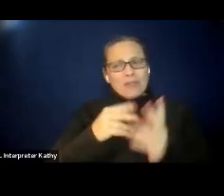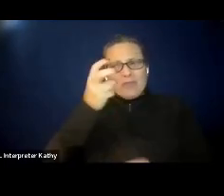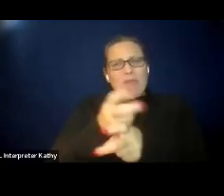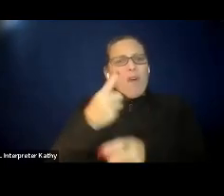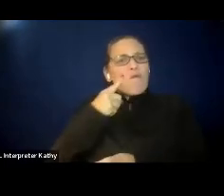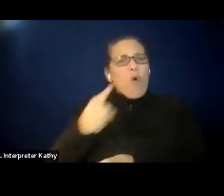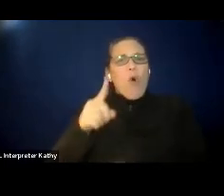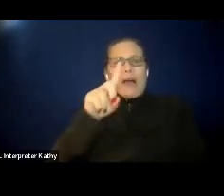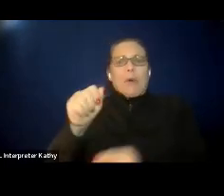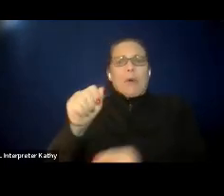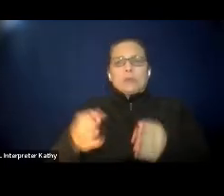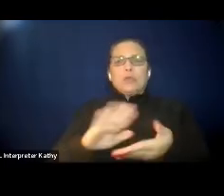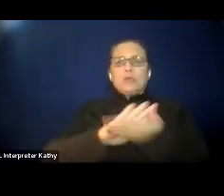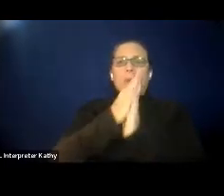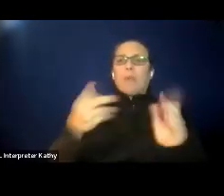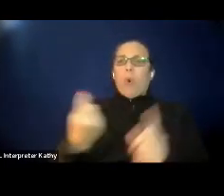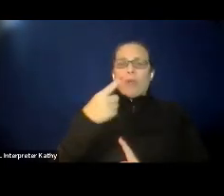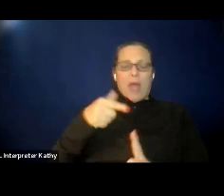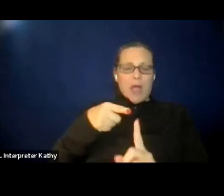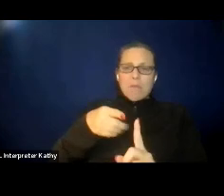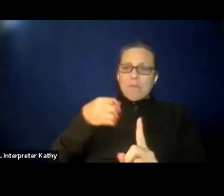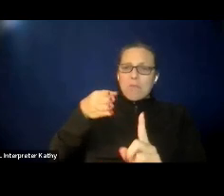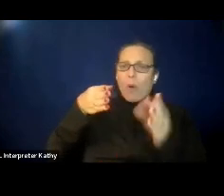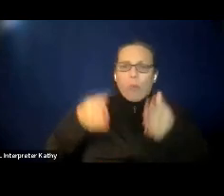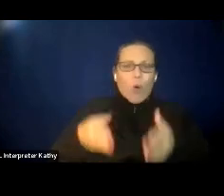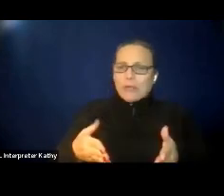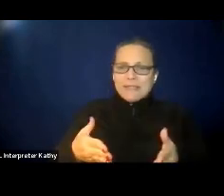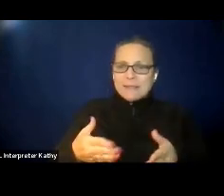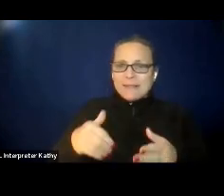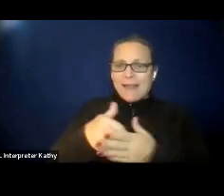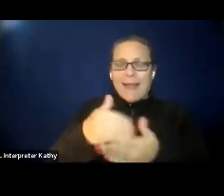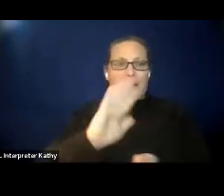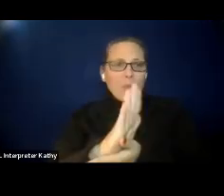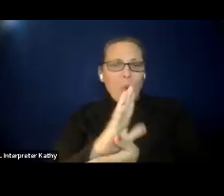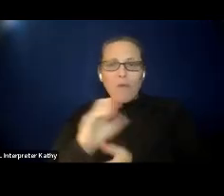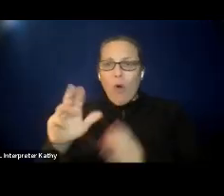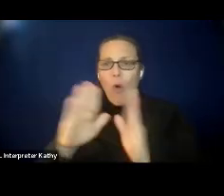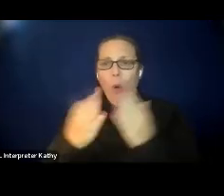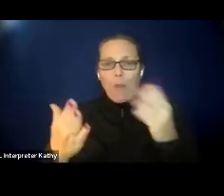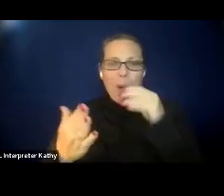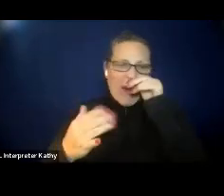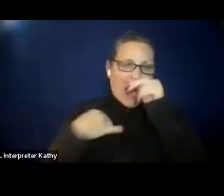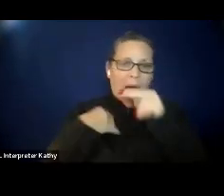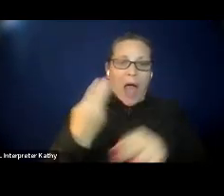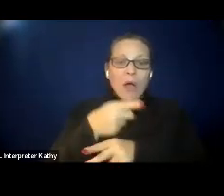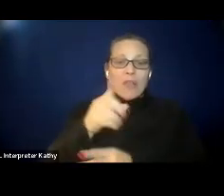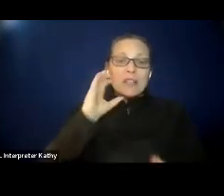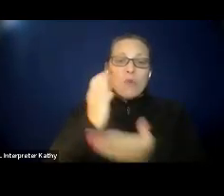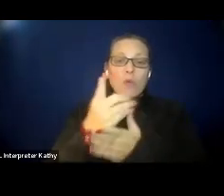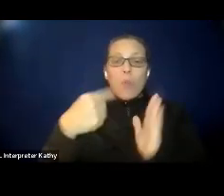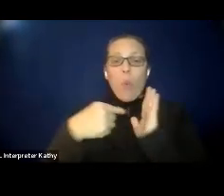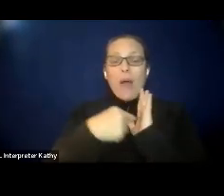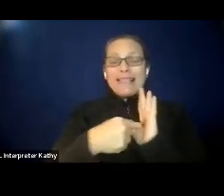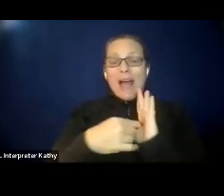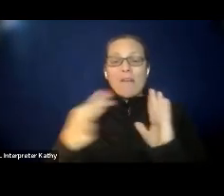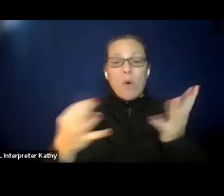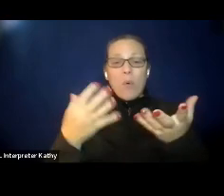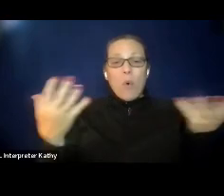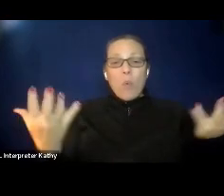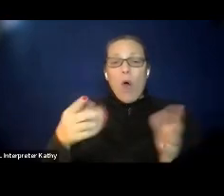So oftentimes it's very rare for a disabled person to just be a person or a character in a movie or a book.